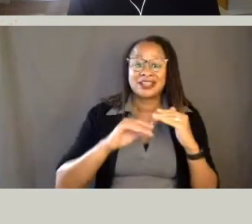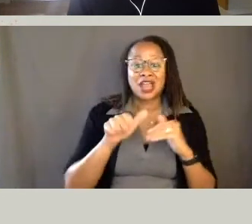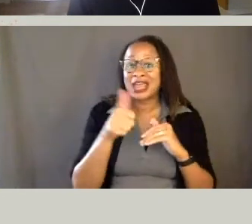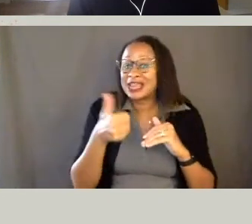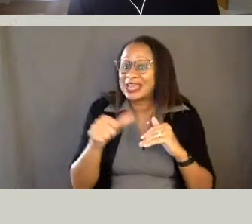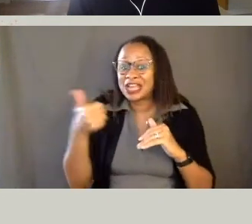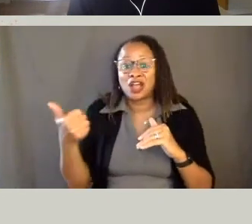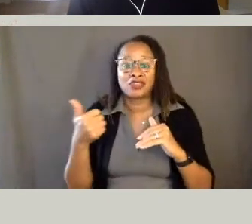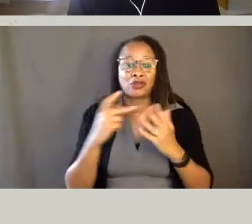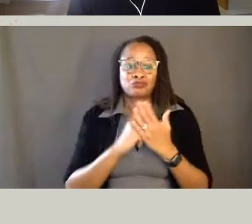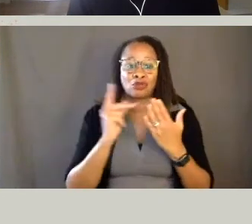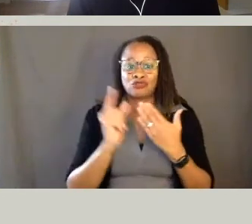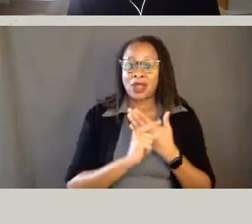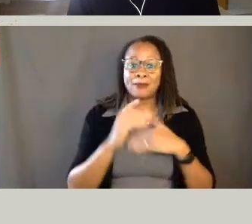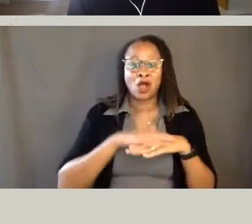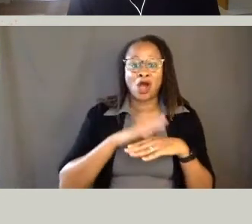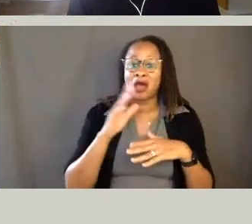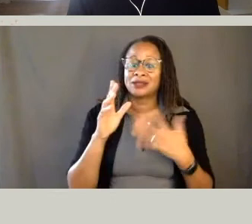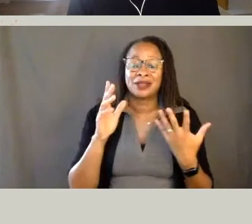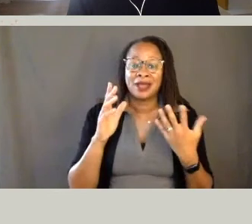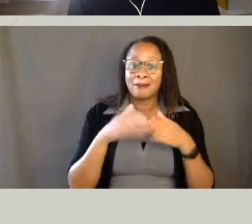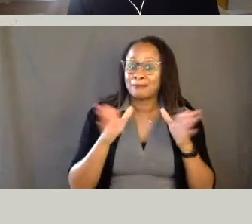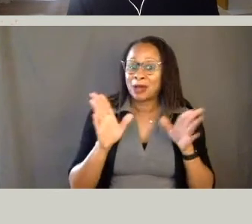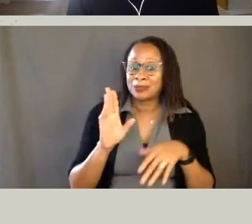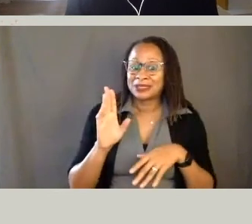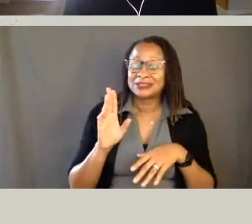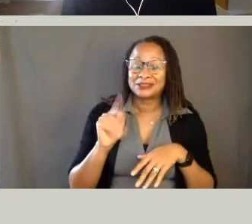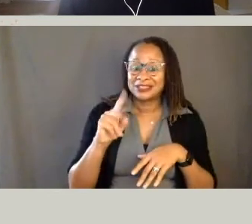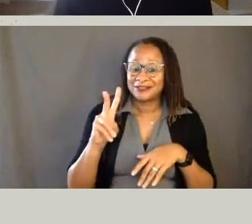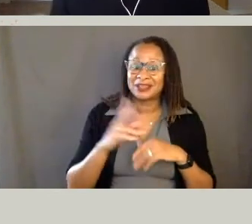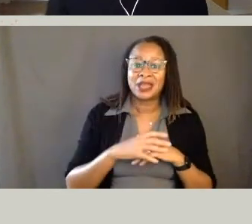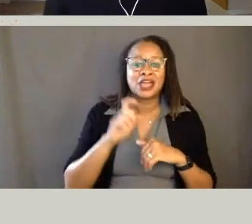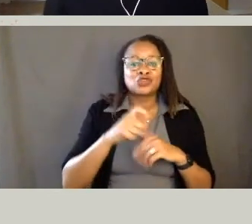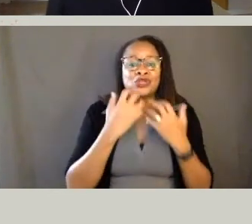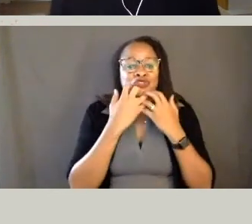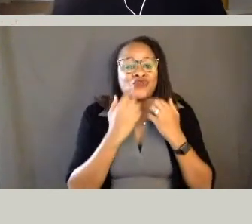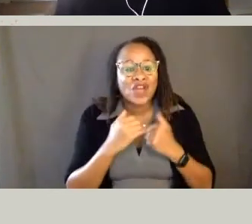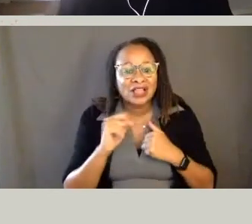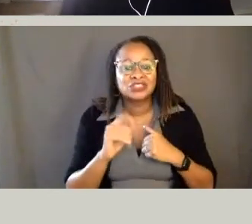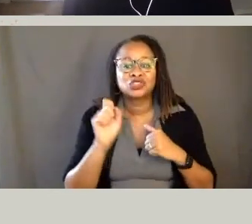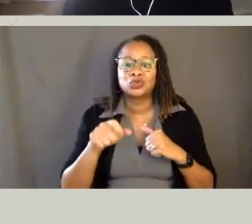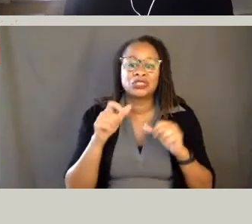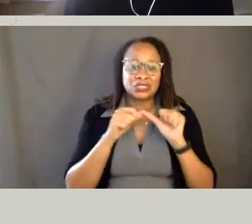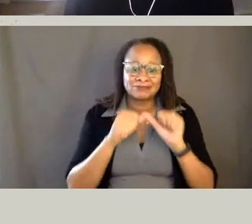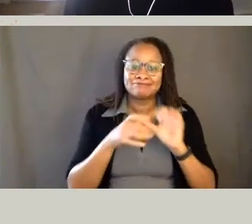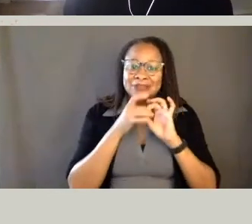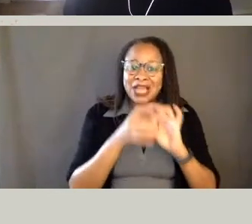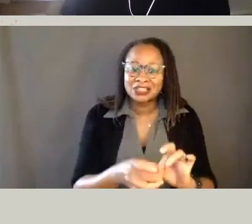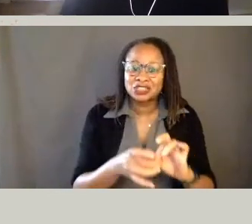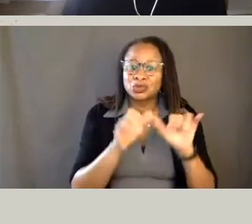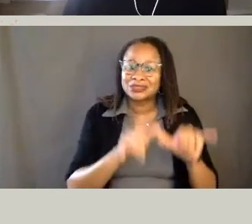You have to value them and you have to like continuity and keep like, you know, I'll bring up again